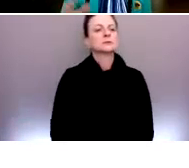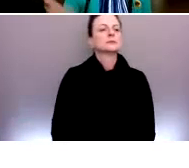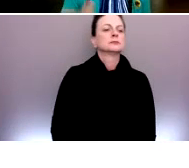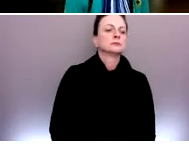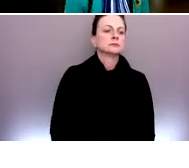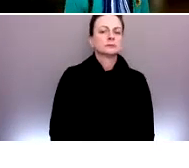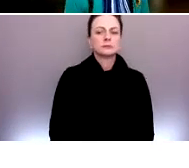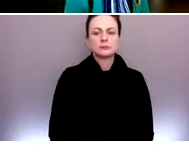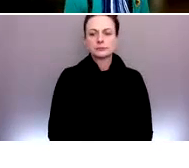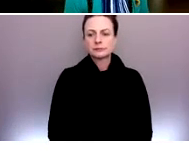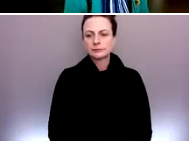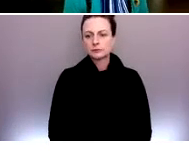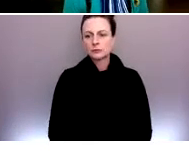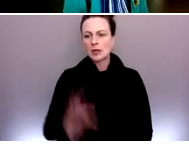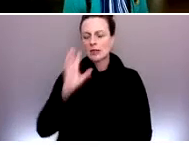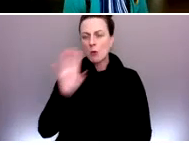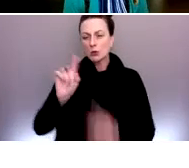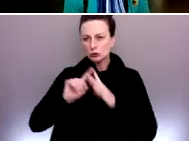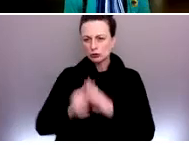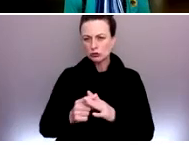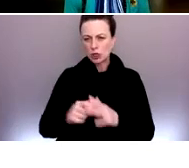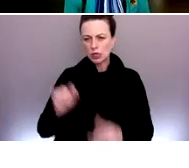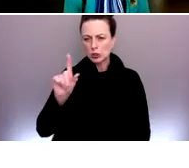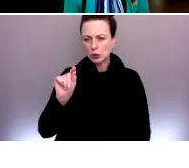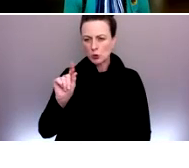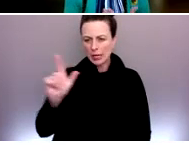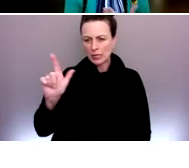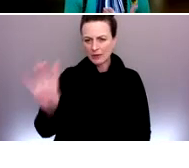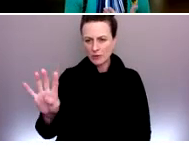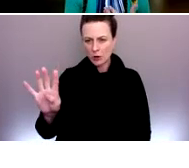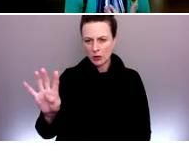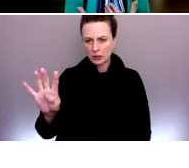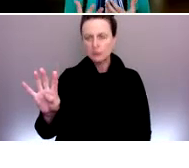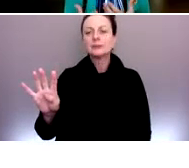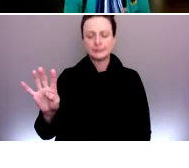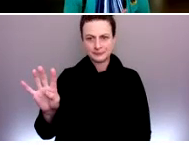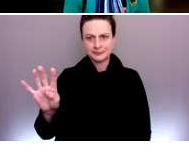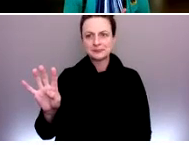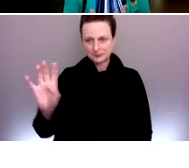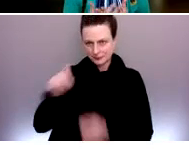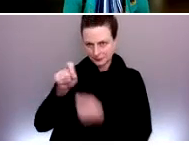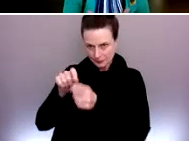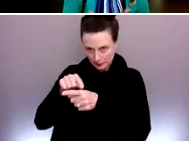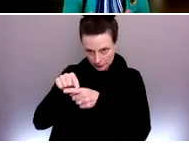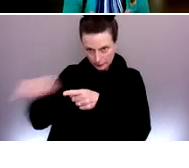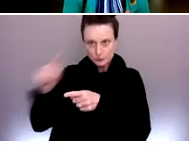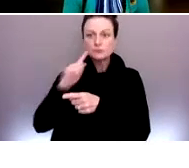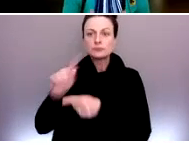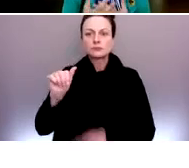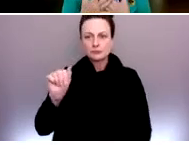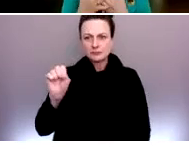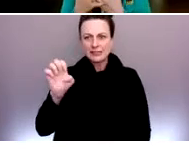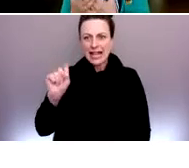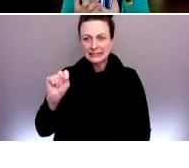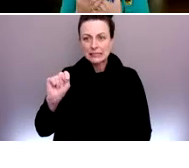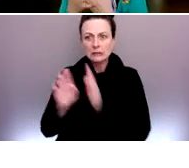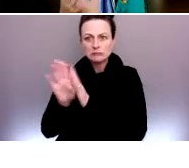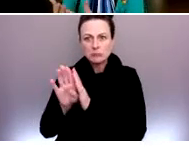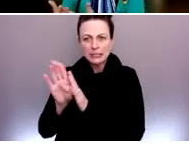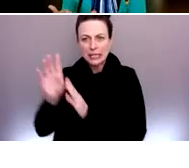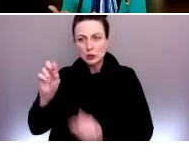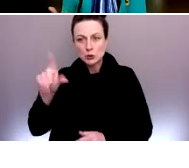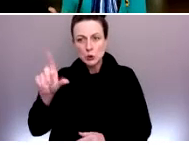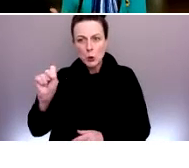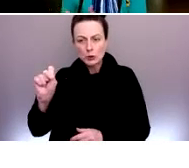It will launch in 2024, it is specific to asset building tools through access to credit.